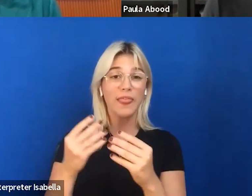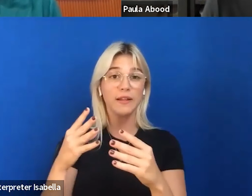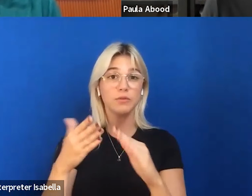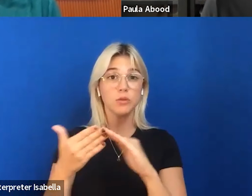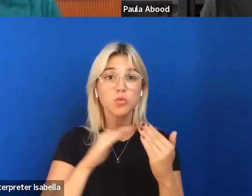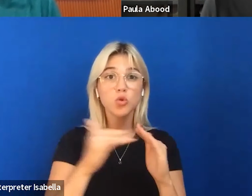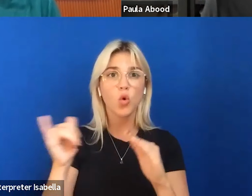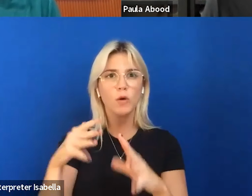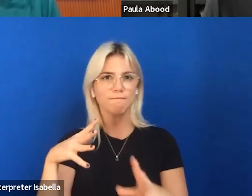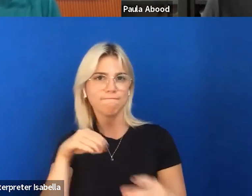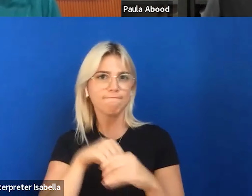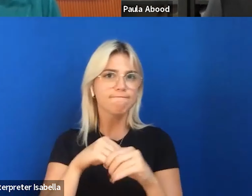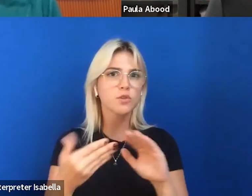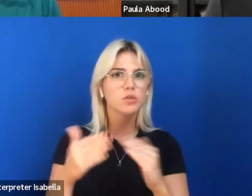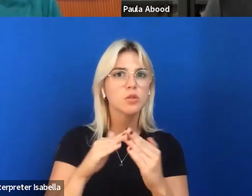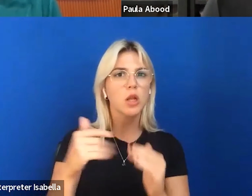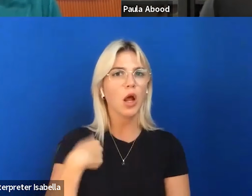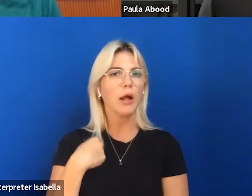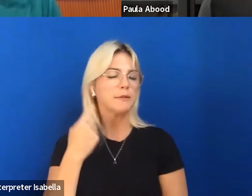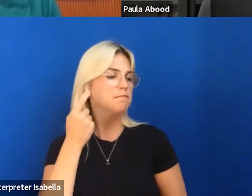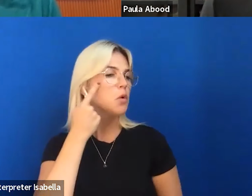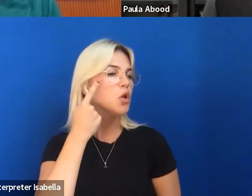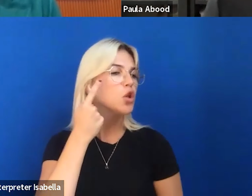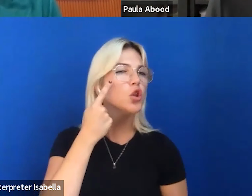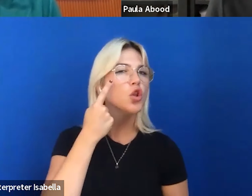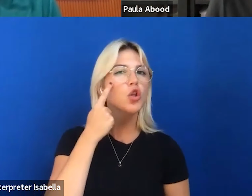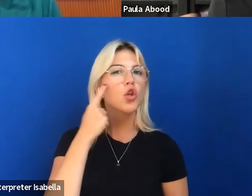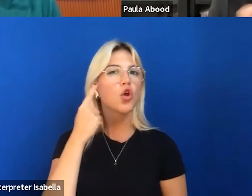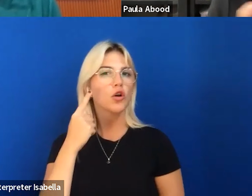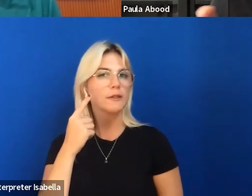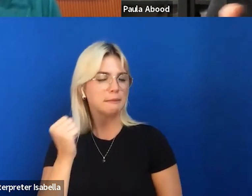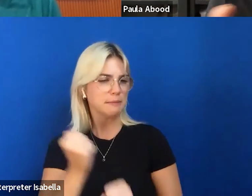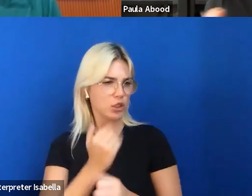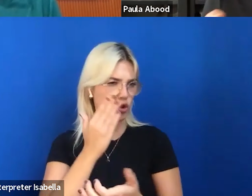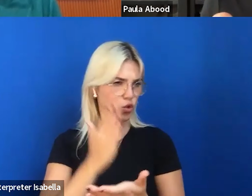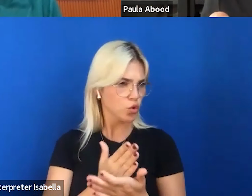I look for signs here, especially that the process of engagement